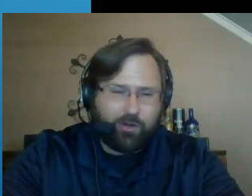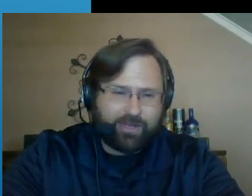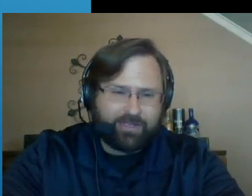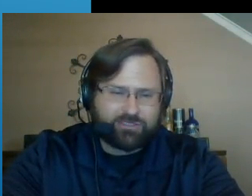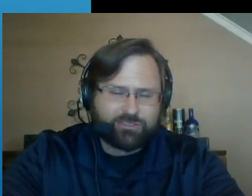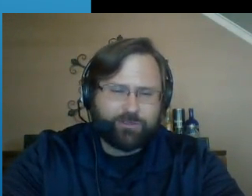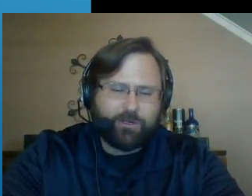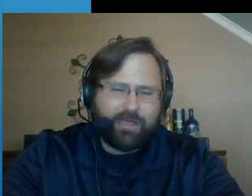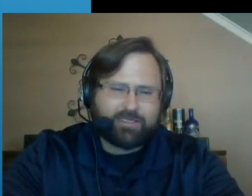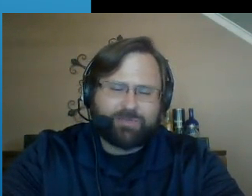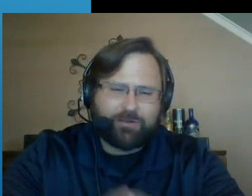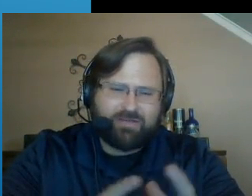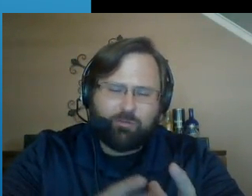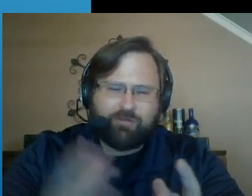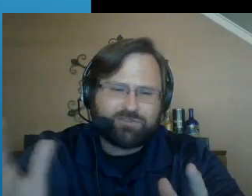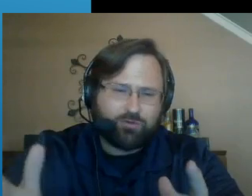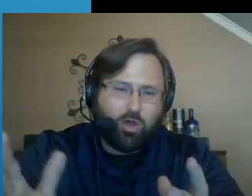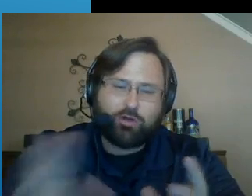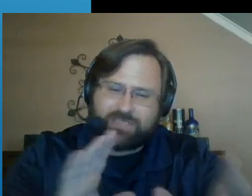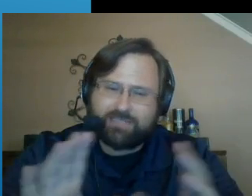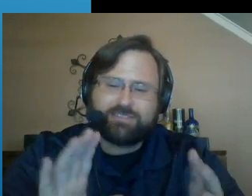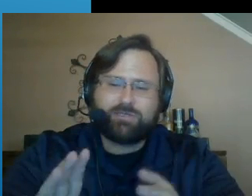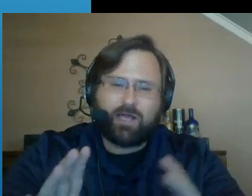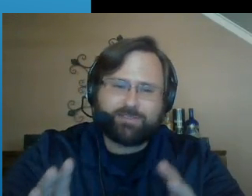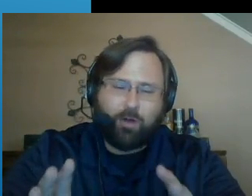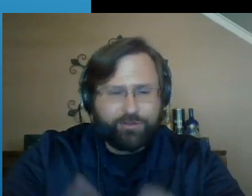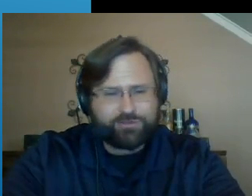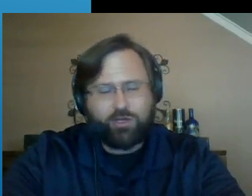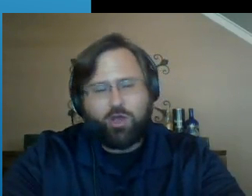are in English English speakers have a preference for longer sentences with lots of parts